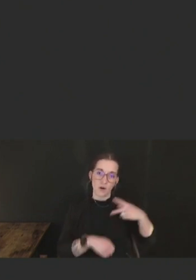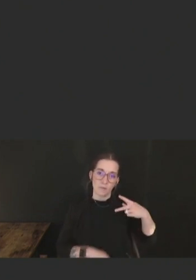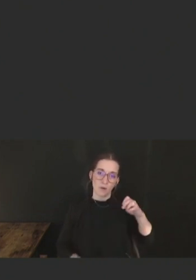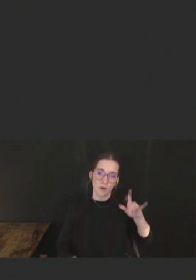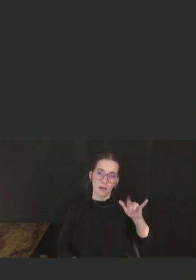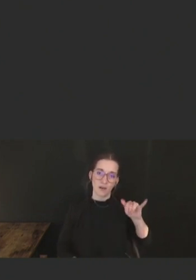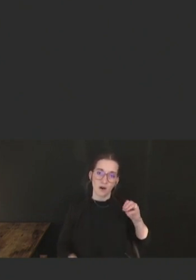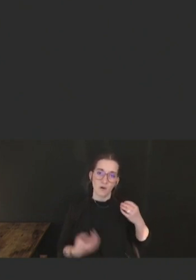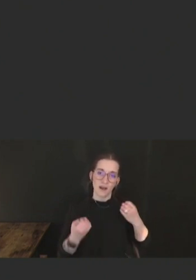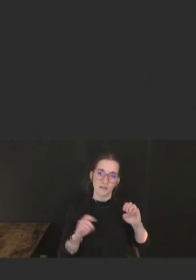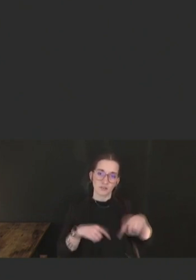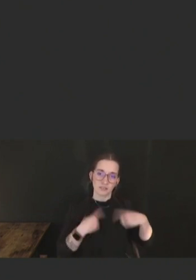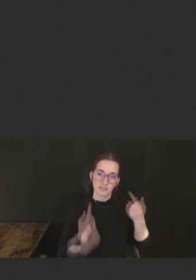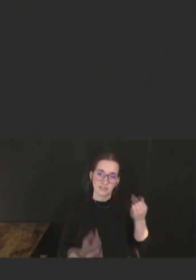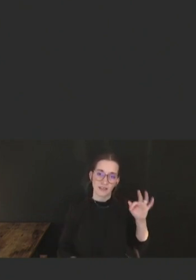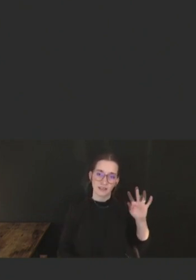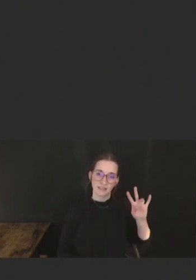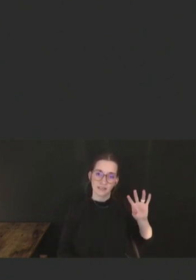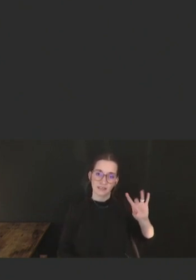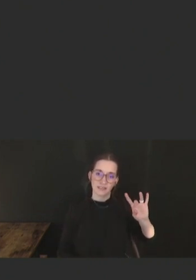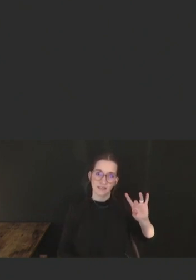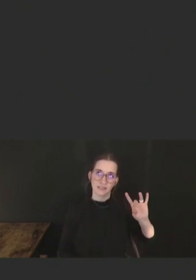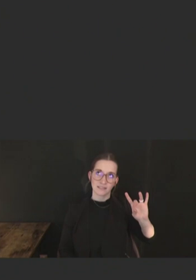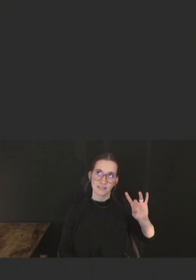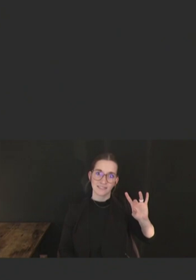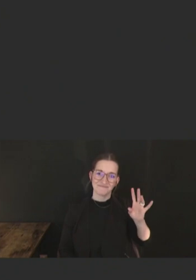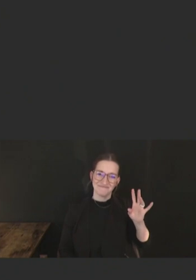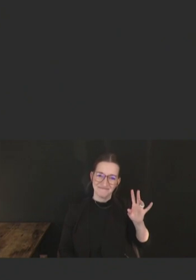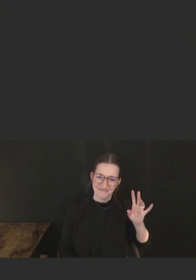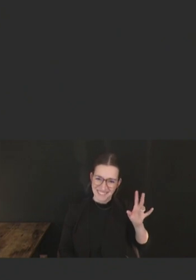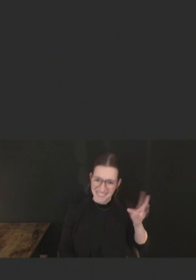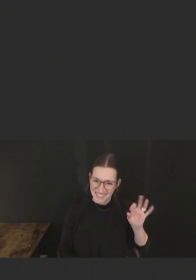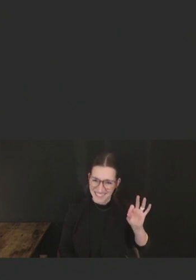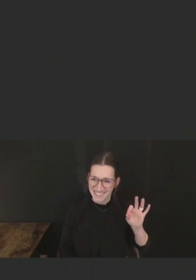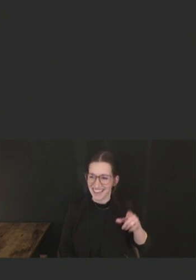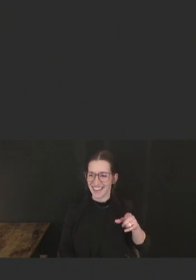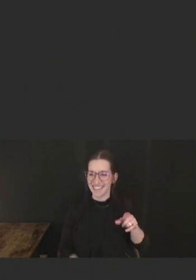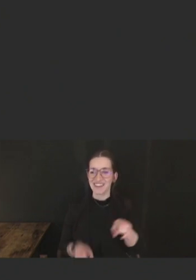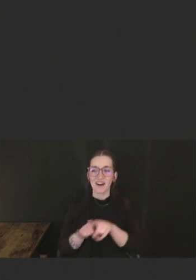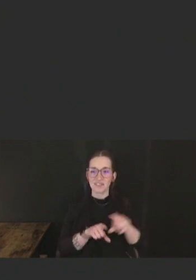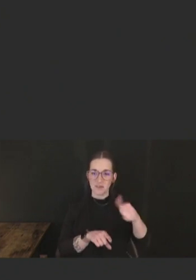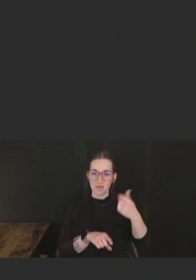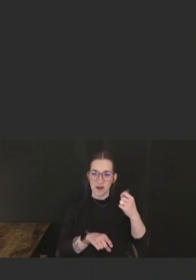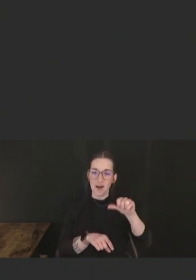Also, Lions International has been addressing vision health for almost a century by collecting donated glasses.